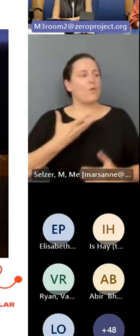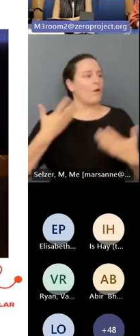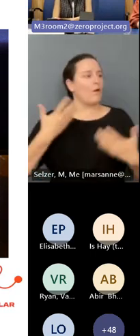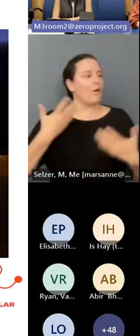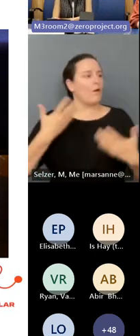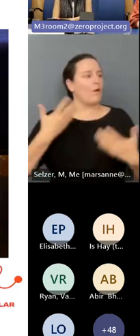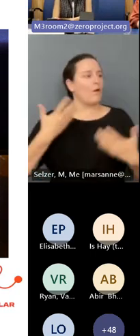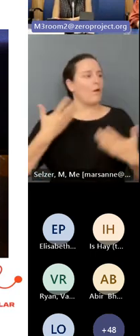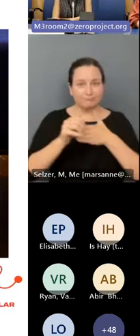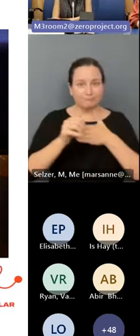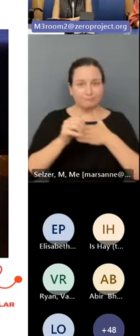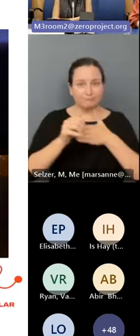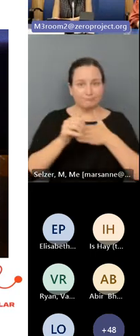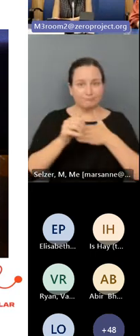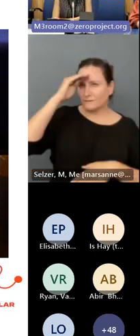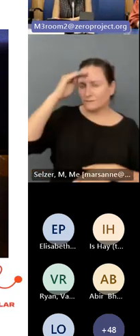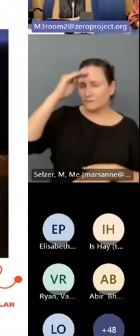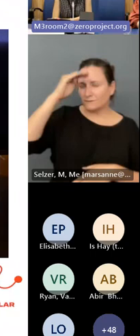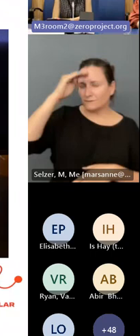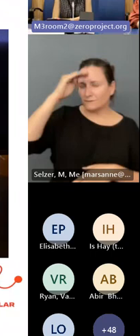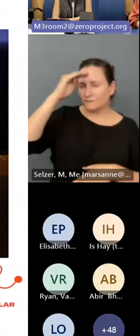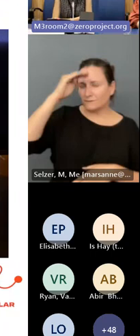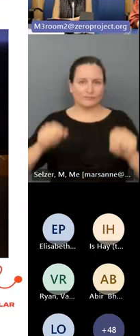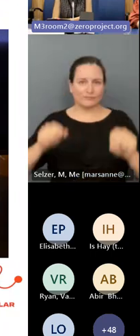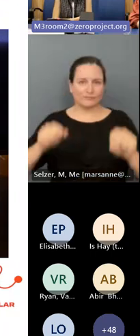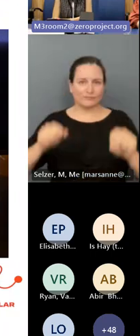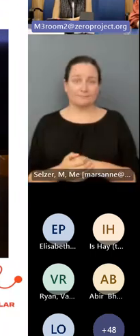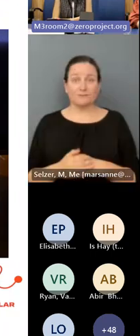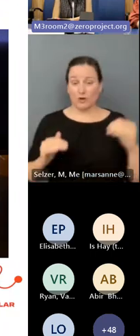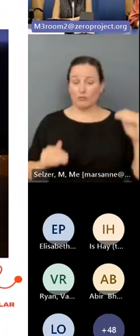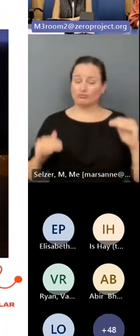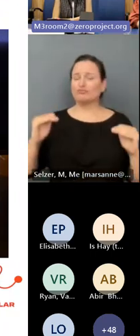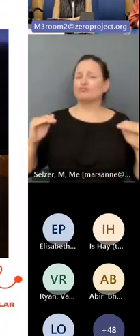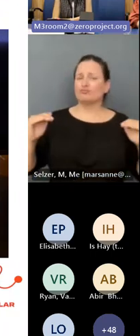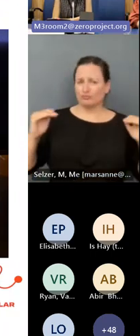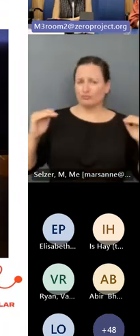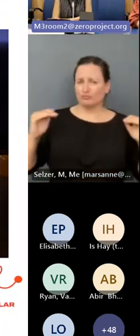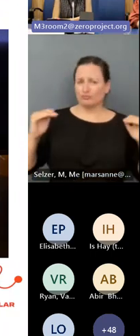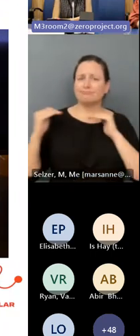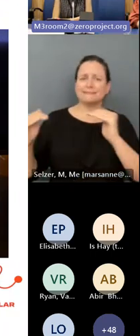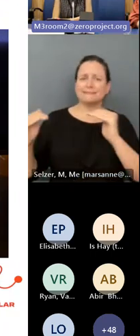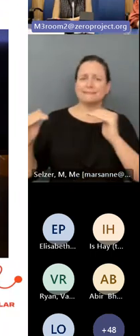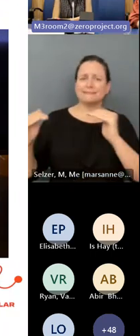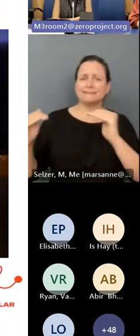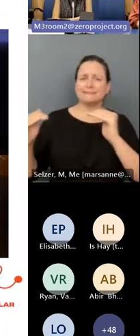skills. We eliminate the inequality that young people have this ability face in these kinds of